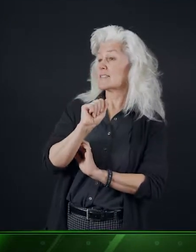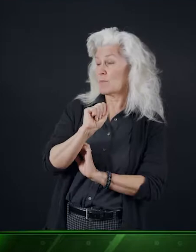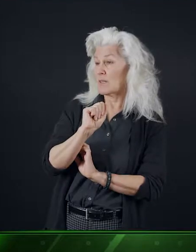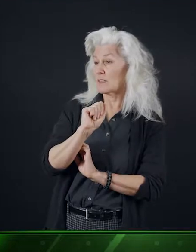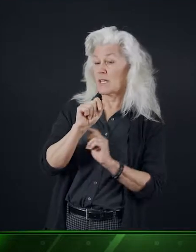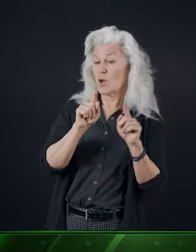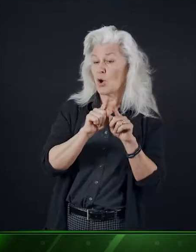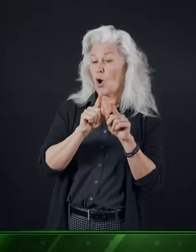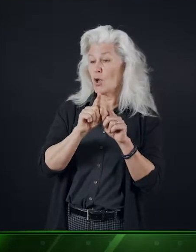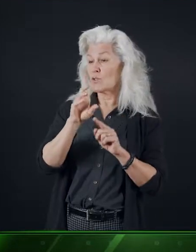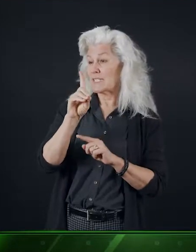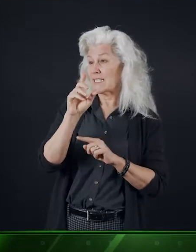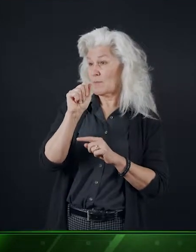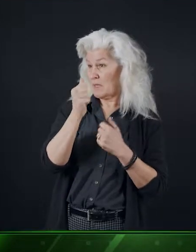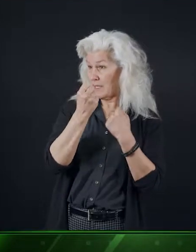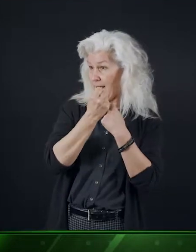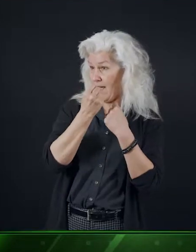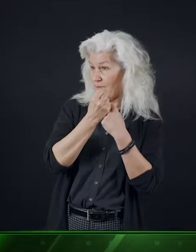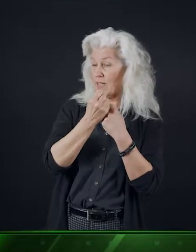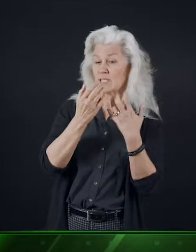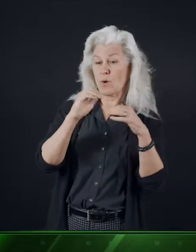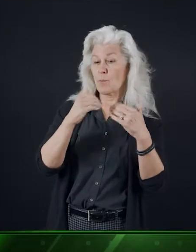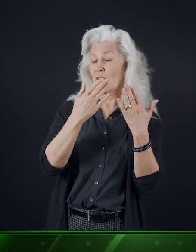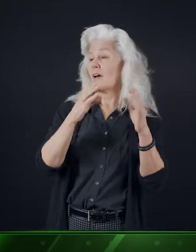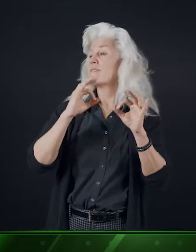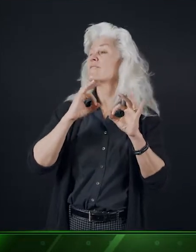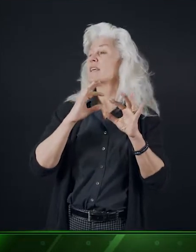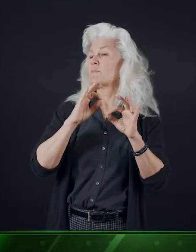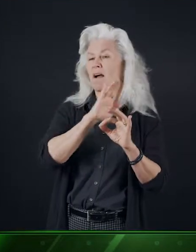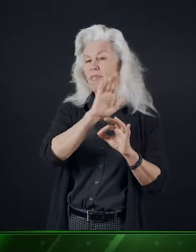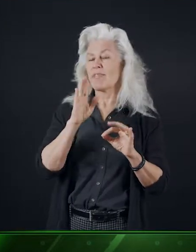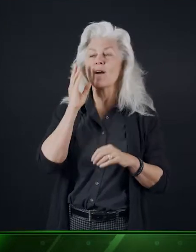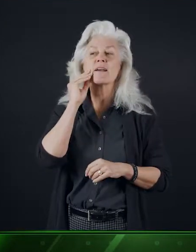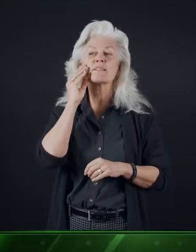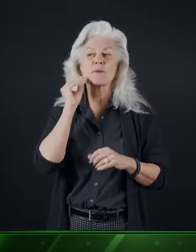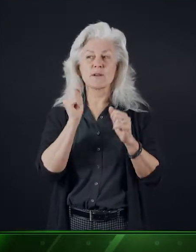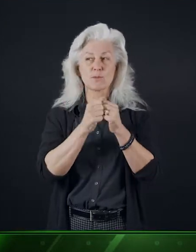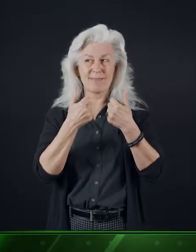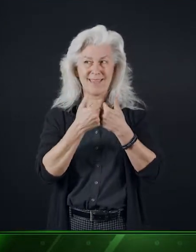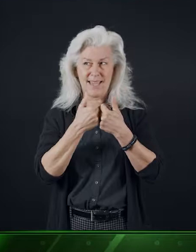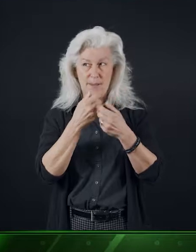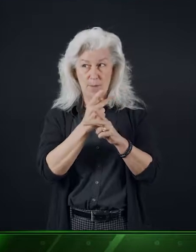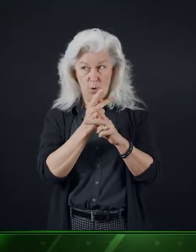on their experiences with our gaming products. Anybody with an Xbox or PC can join through the Xbox Insiders Hub.